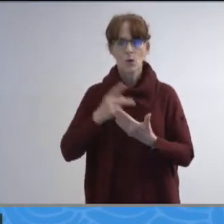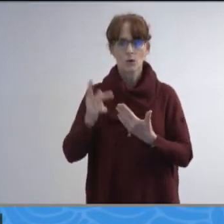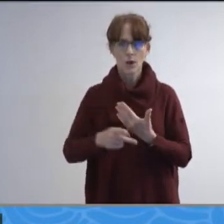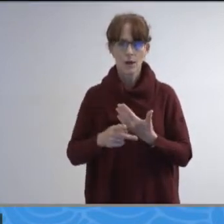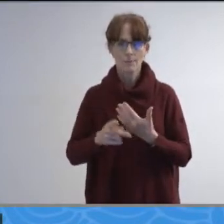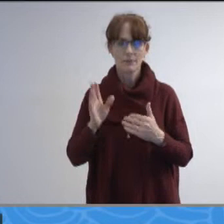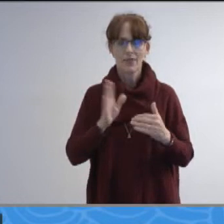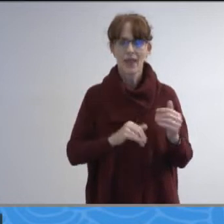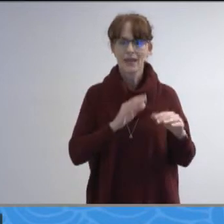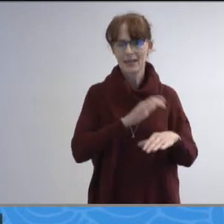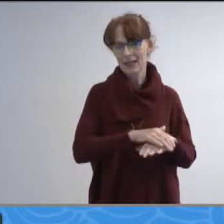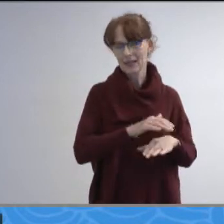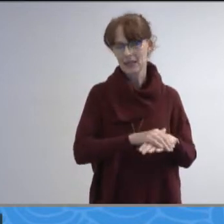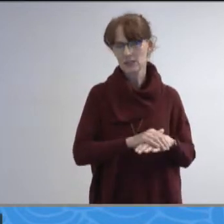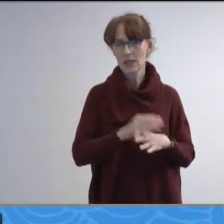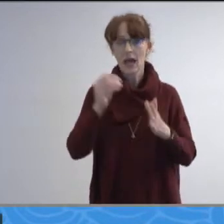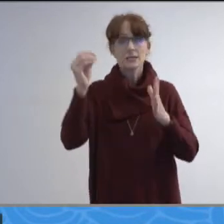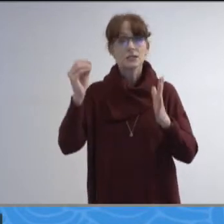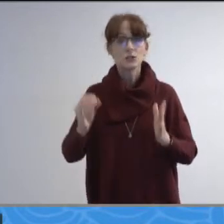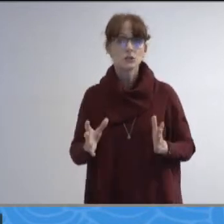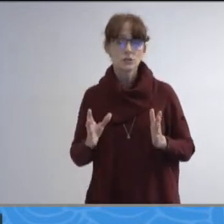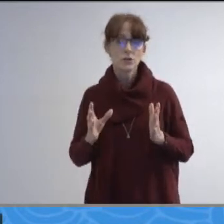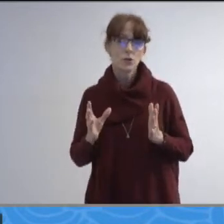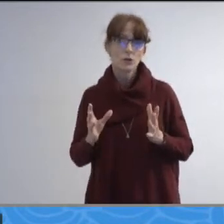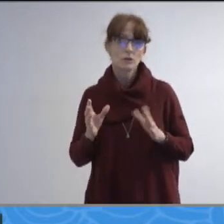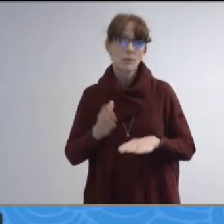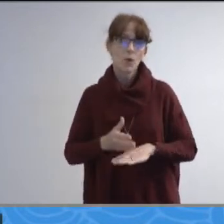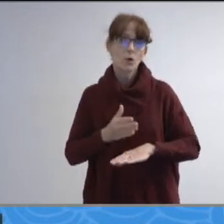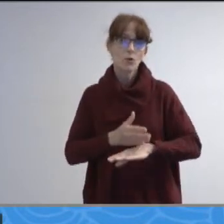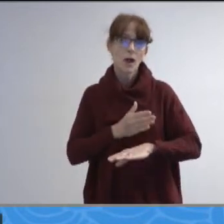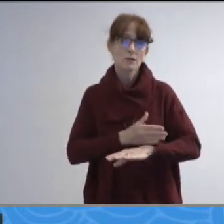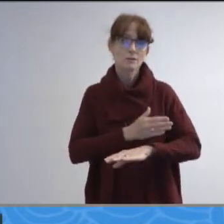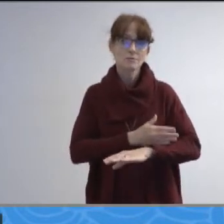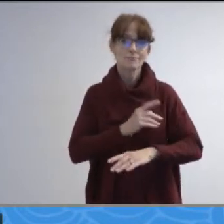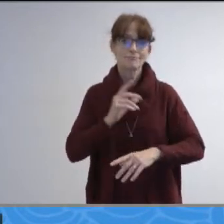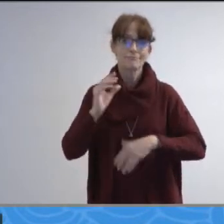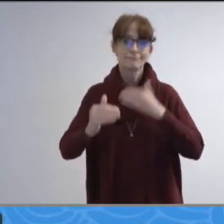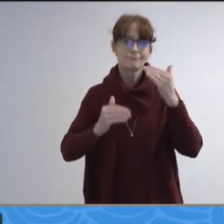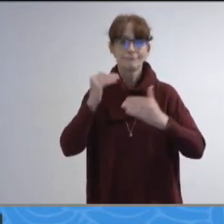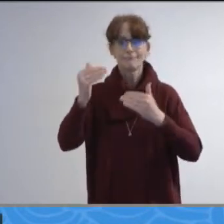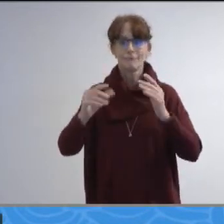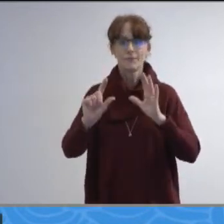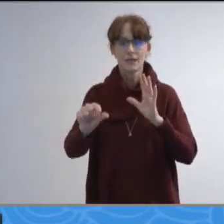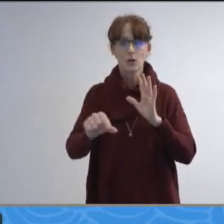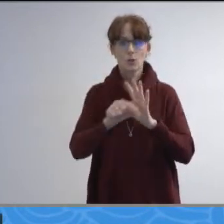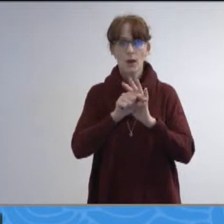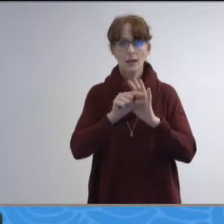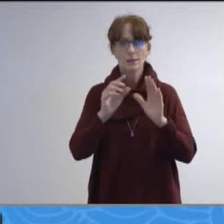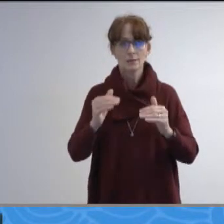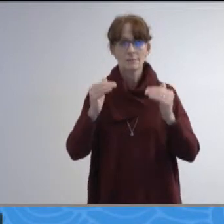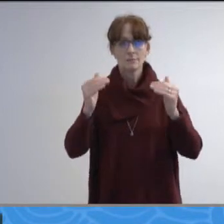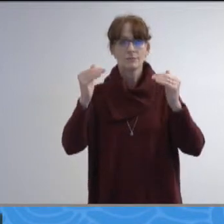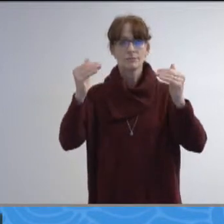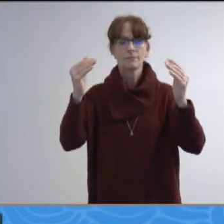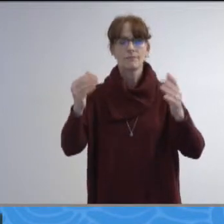than it is English. As the students progress through the grades, and ultimately the model switches